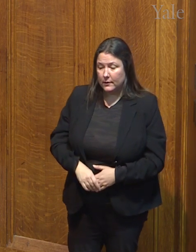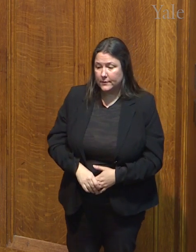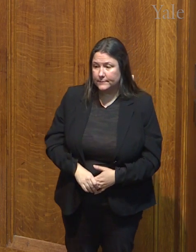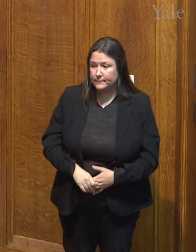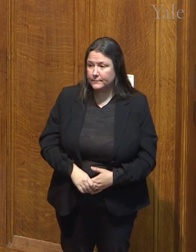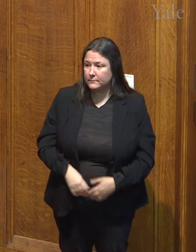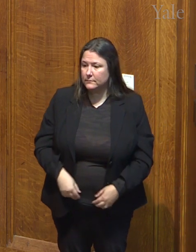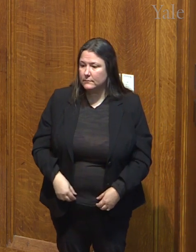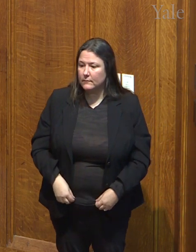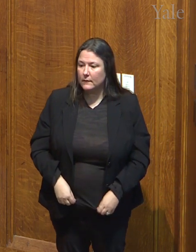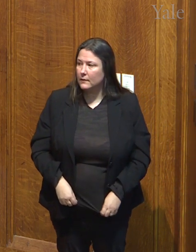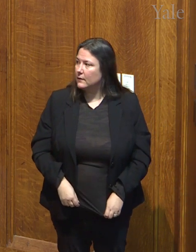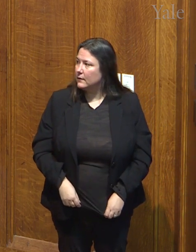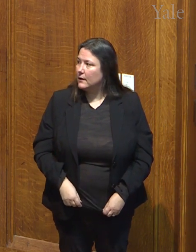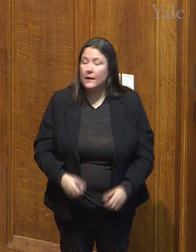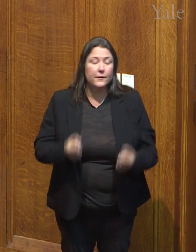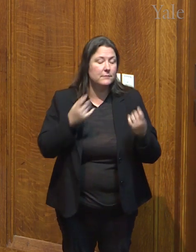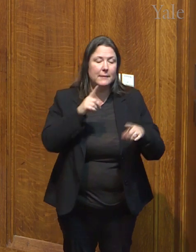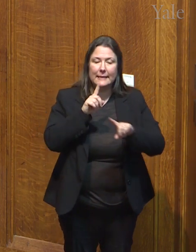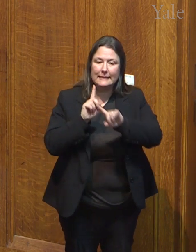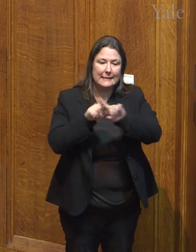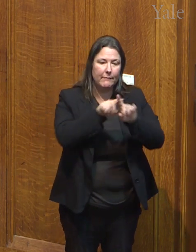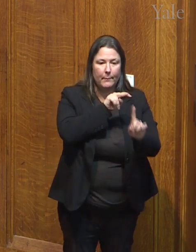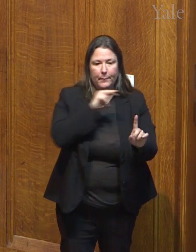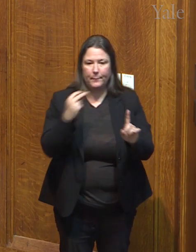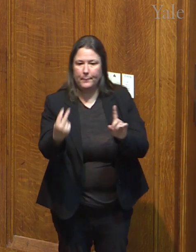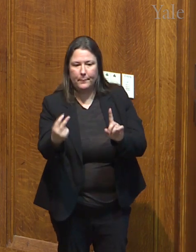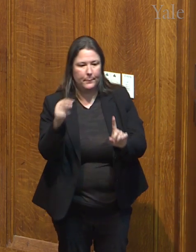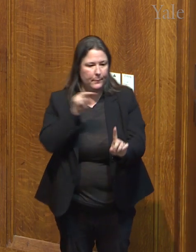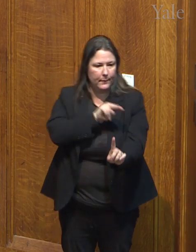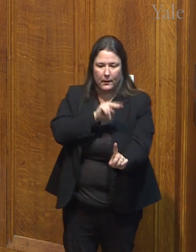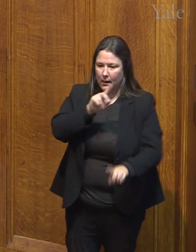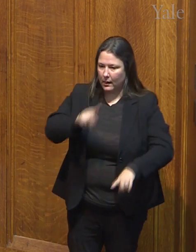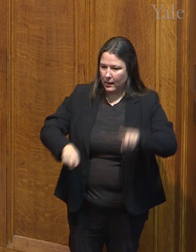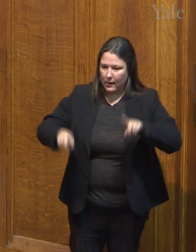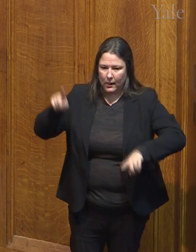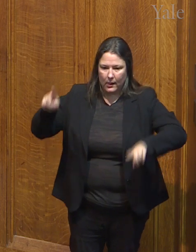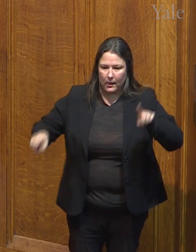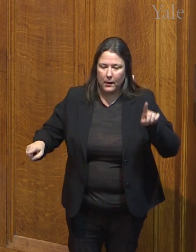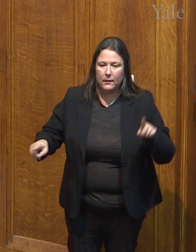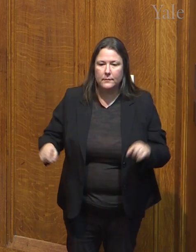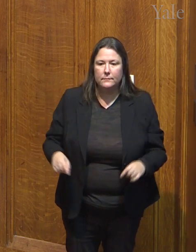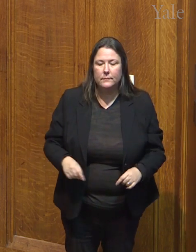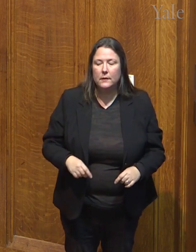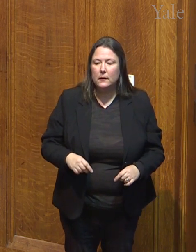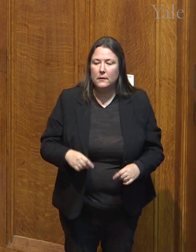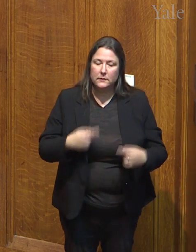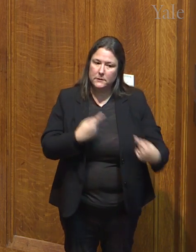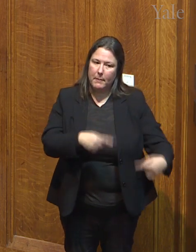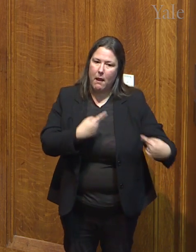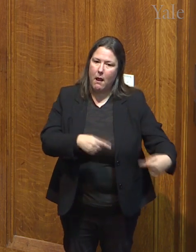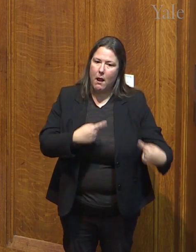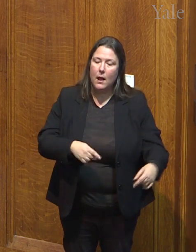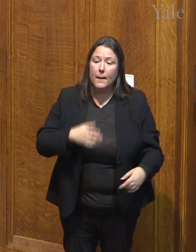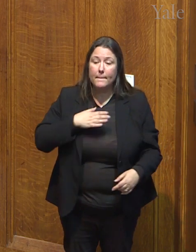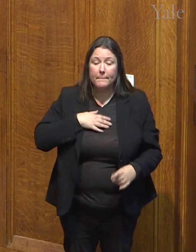There are a variety of views on these hotly debated questions. My own views are shaped both by my own research,